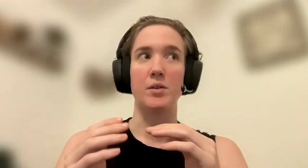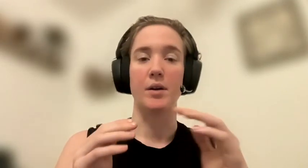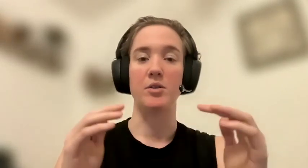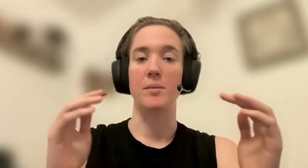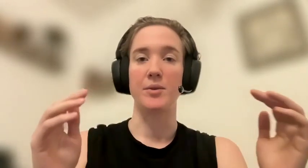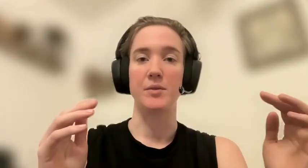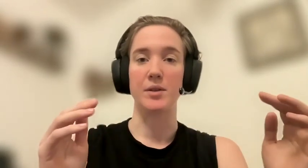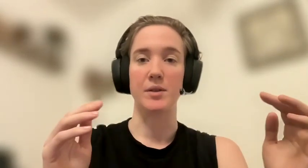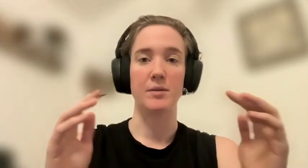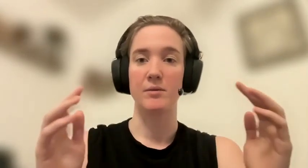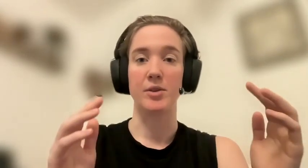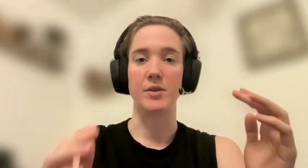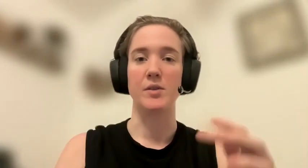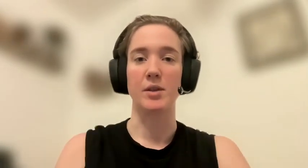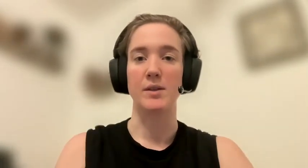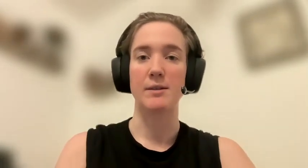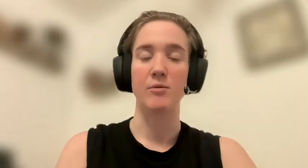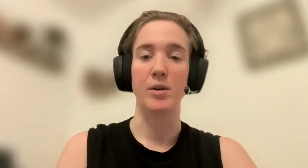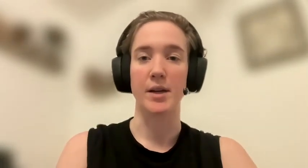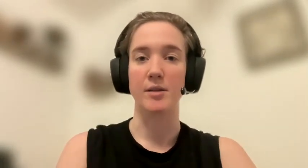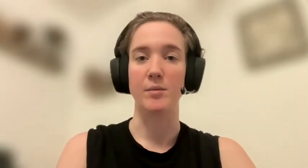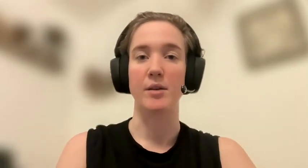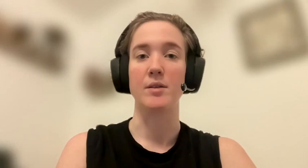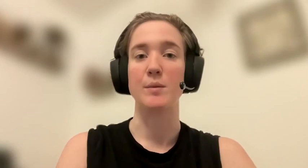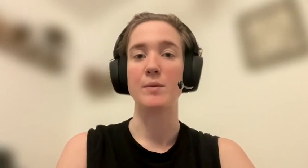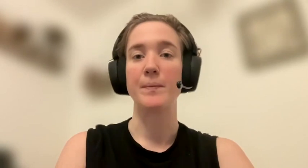what do I add on top for different versions or needs what can I combine on top.